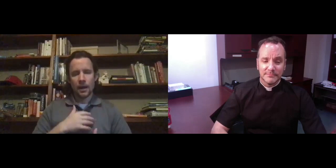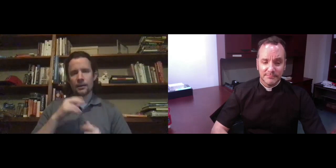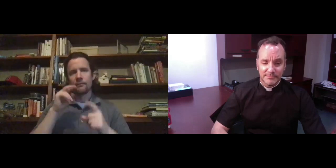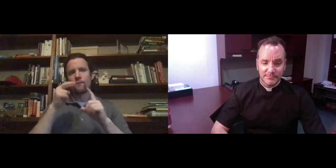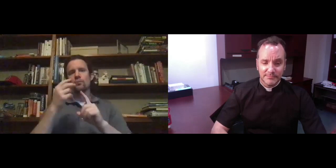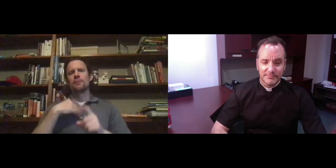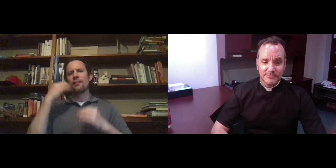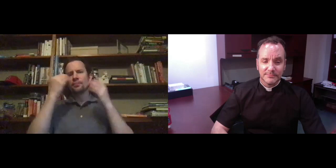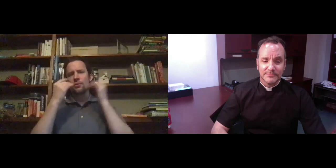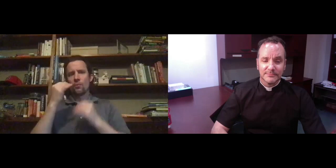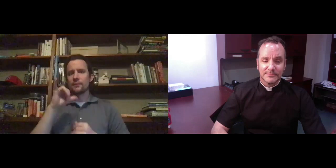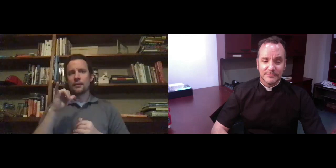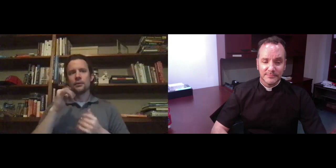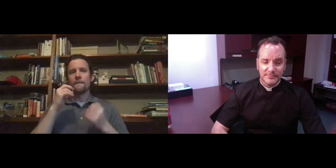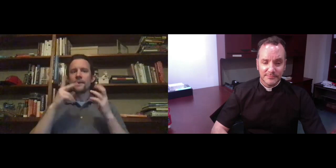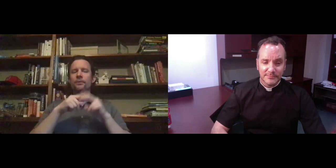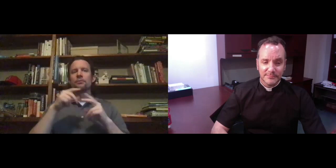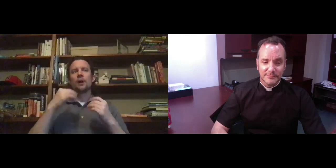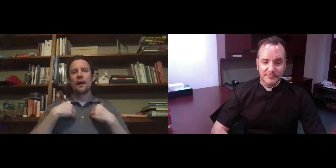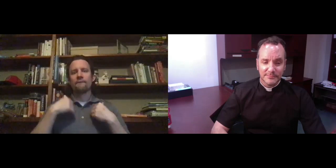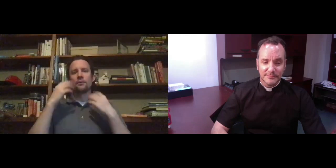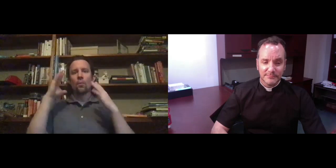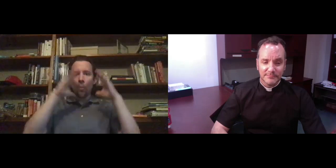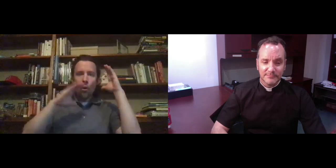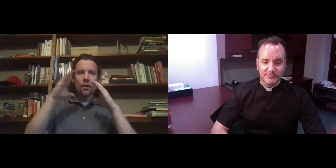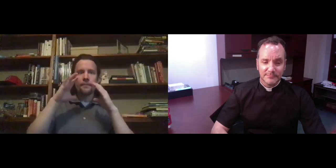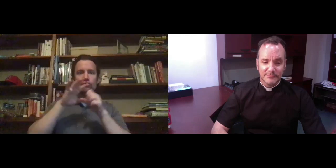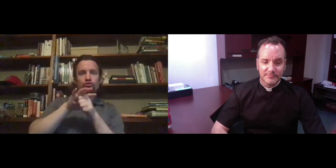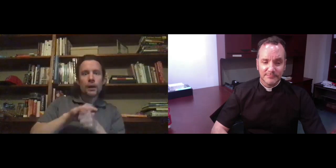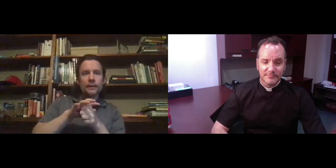It is so important to follow him. That's my my reflection. My point of view